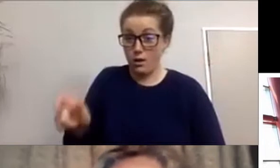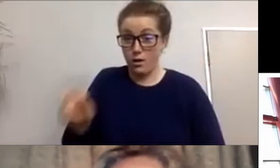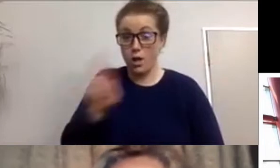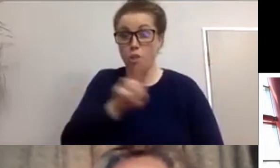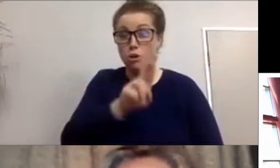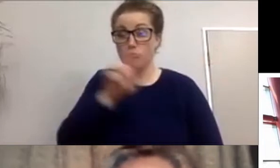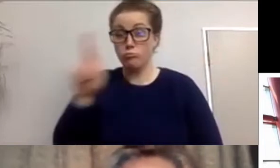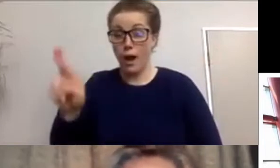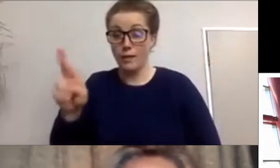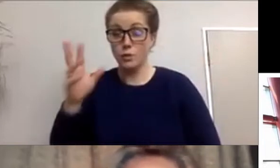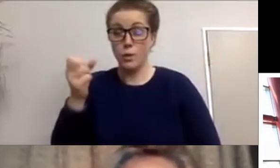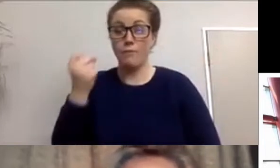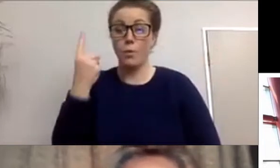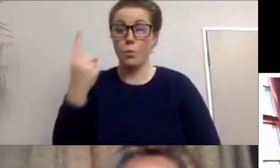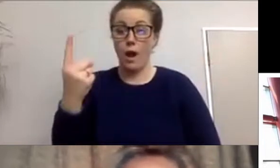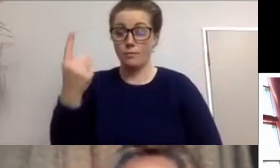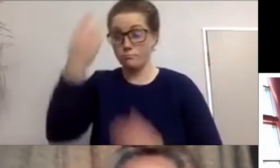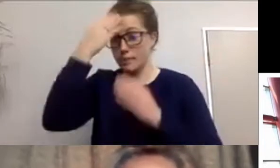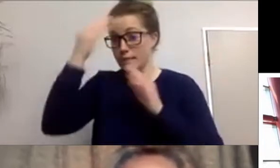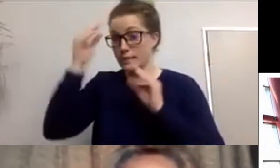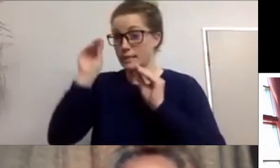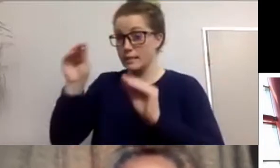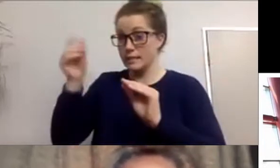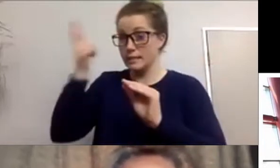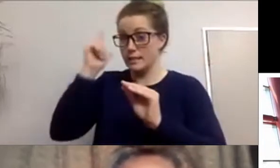of our dancers are teaching some woman offenders in the prison of